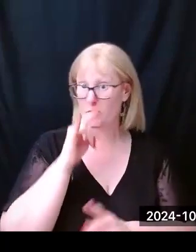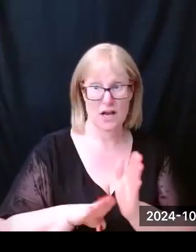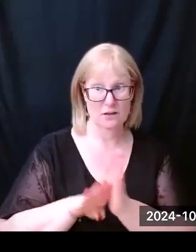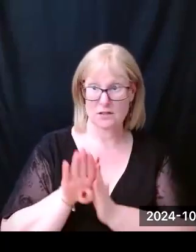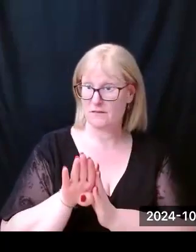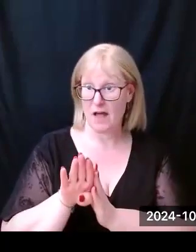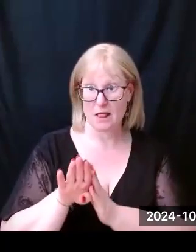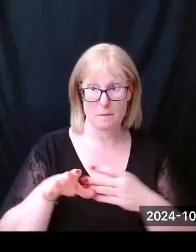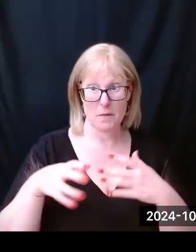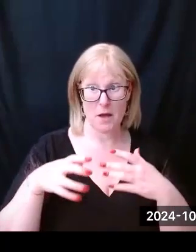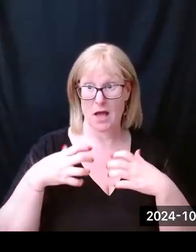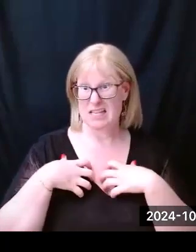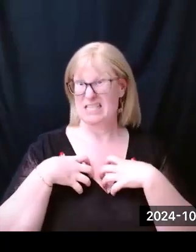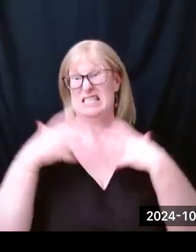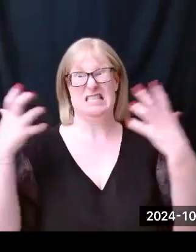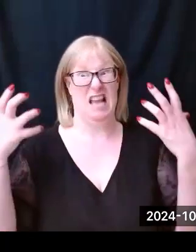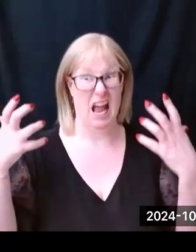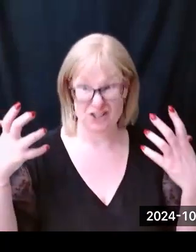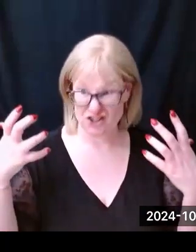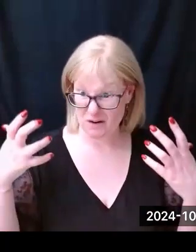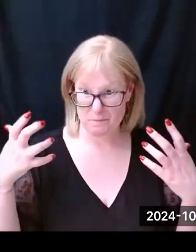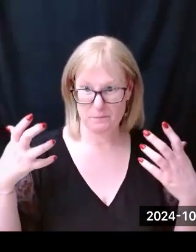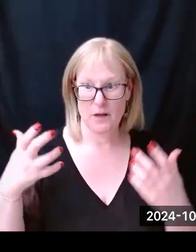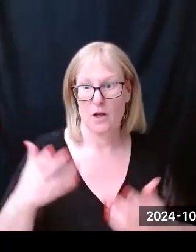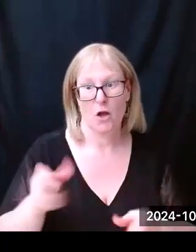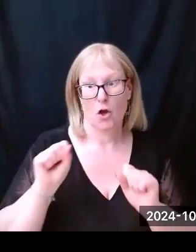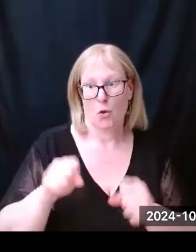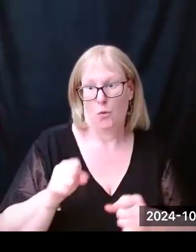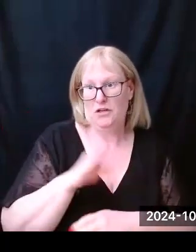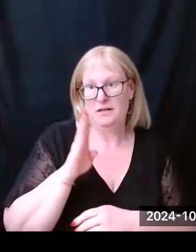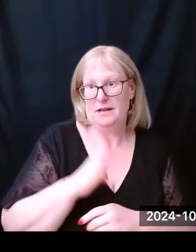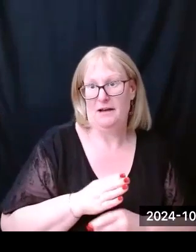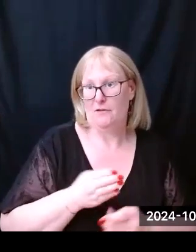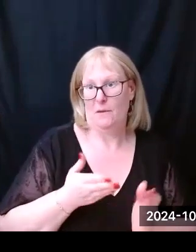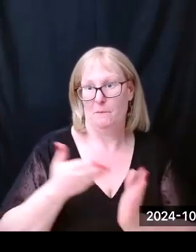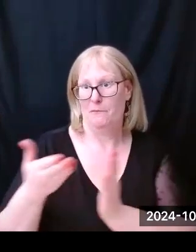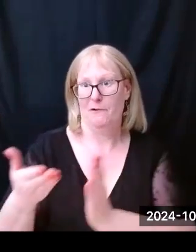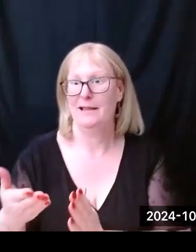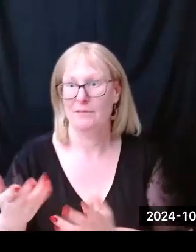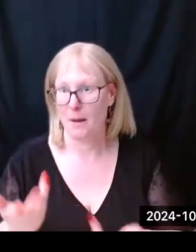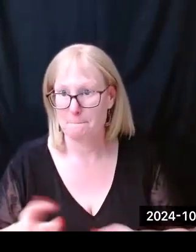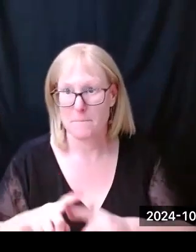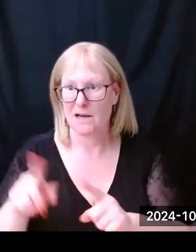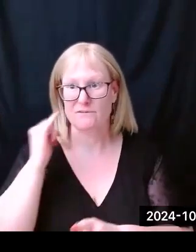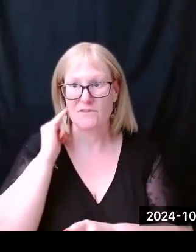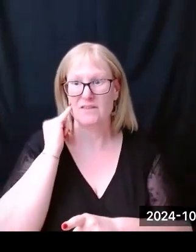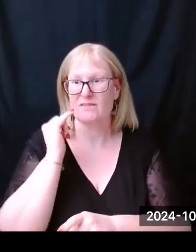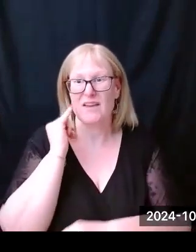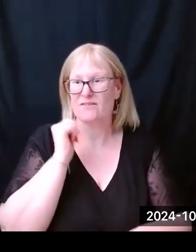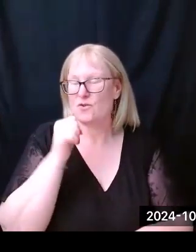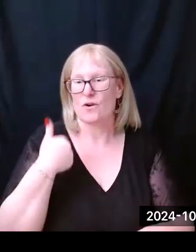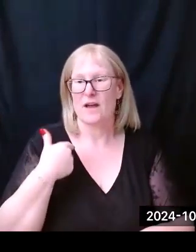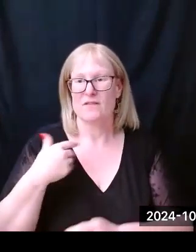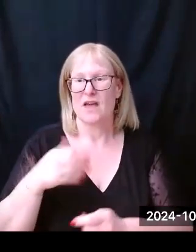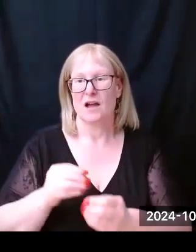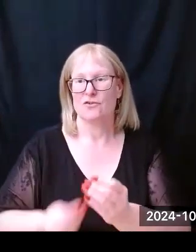tantrum at the store, we can just never take them to the store. But if we don't provide them with that growth opportunity, then they're never